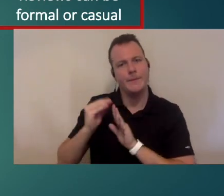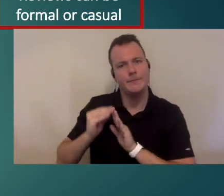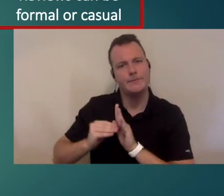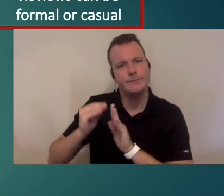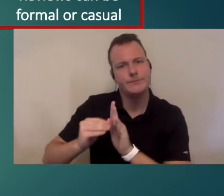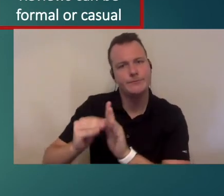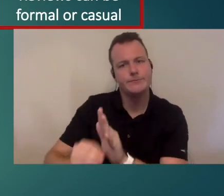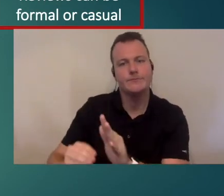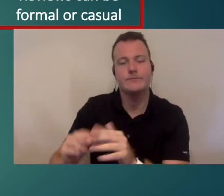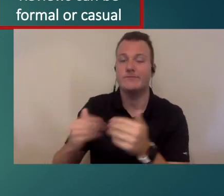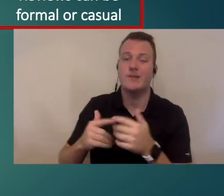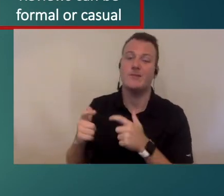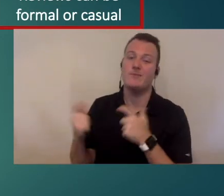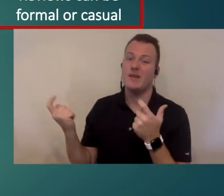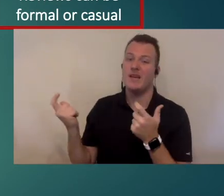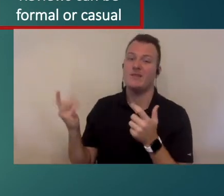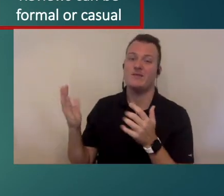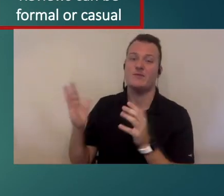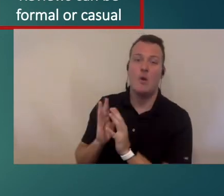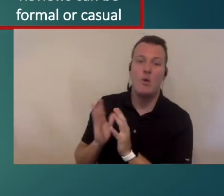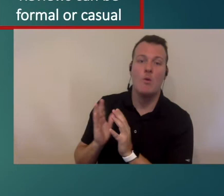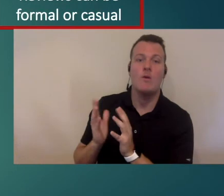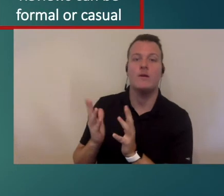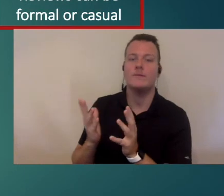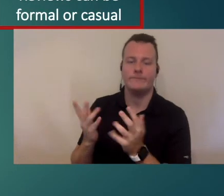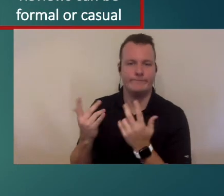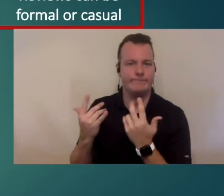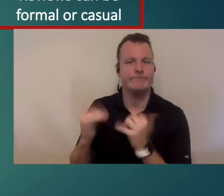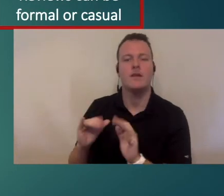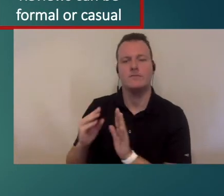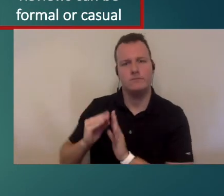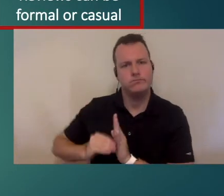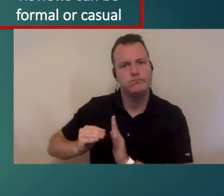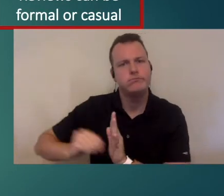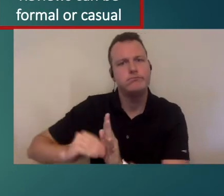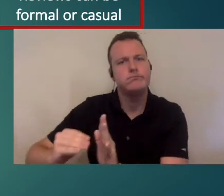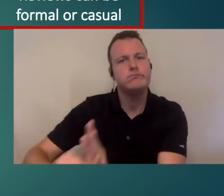whether small or large. But at your annual review, come prepared with